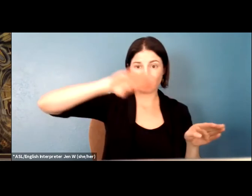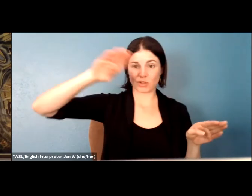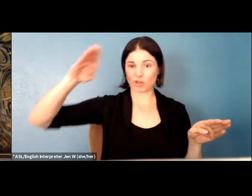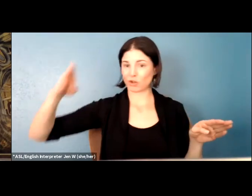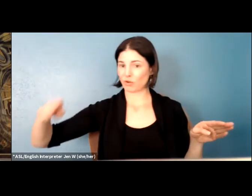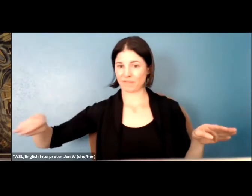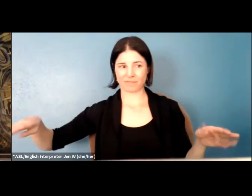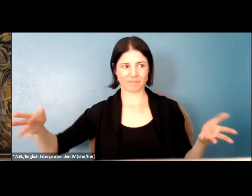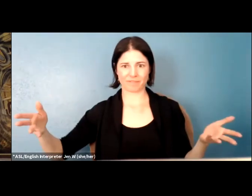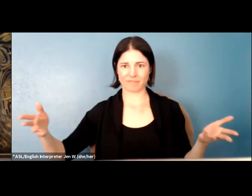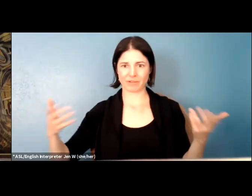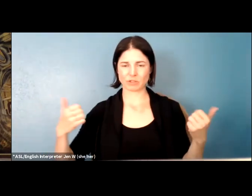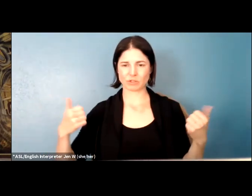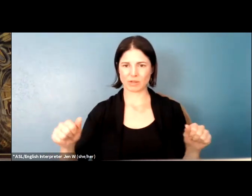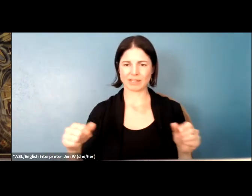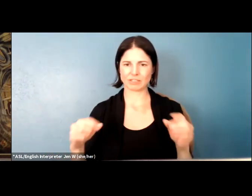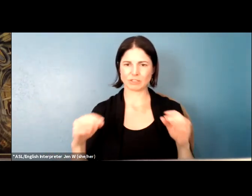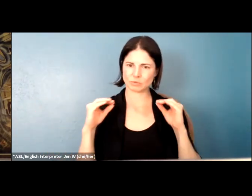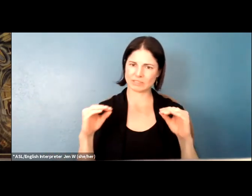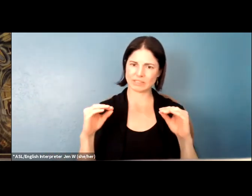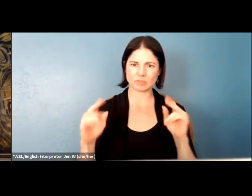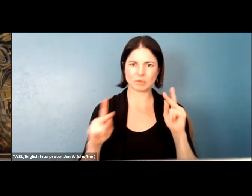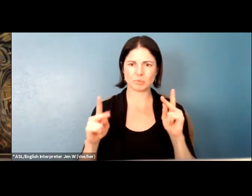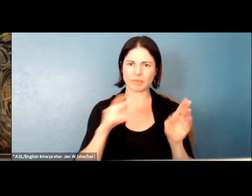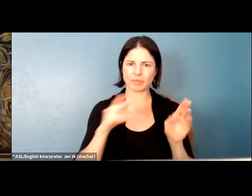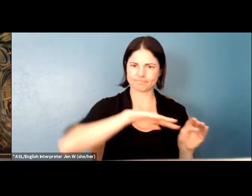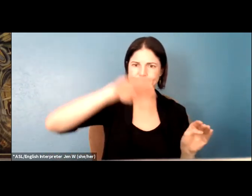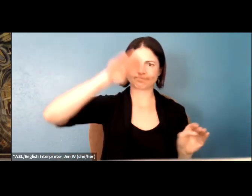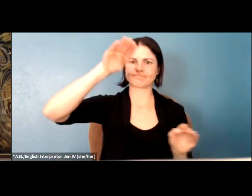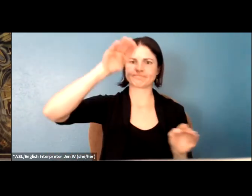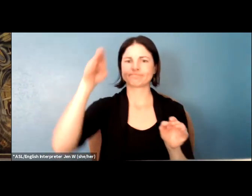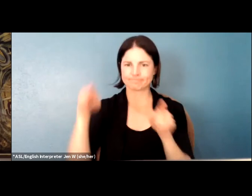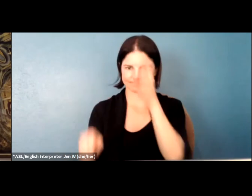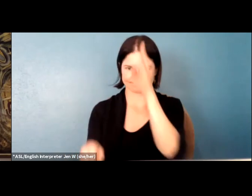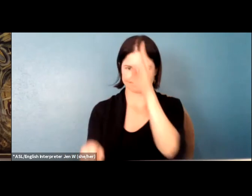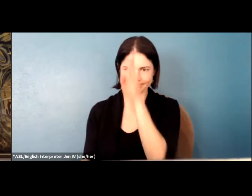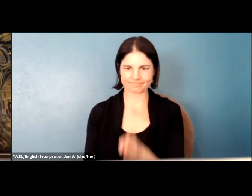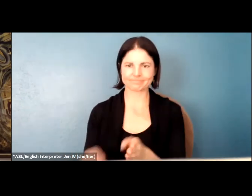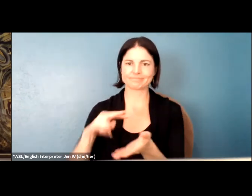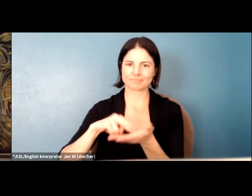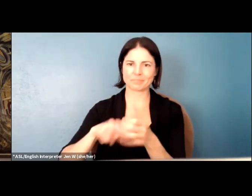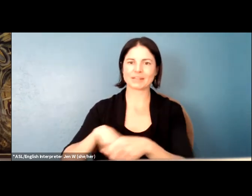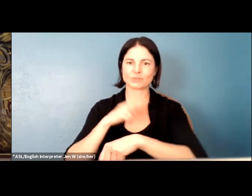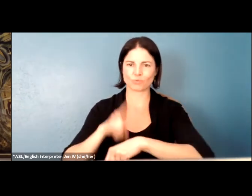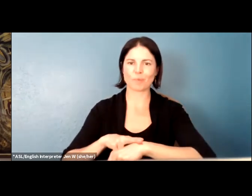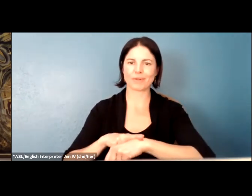there is such a thing as normal. And that people who are not